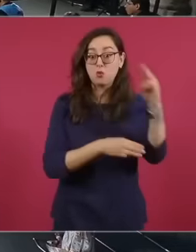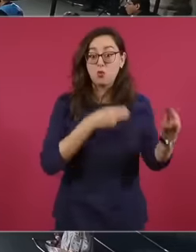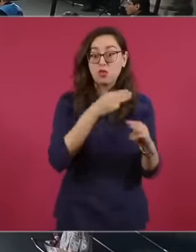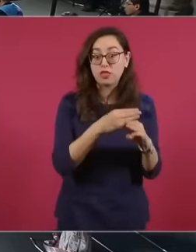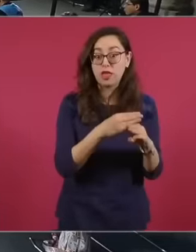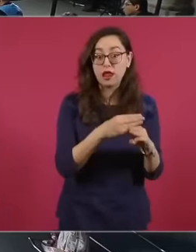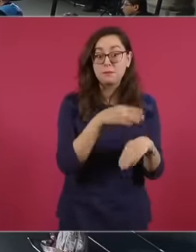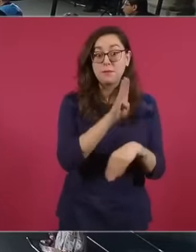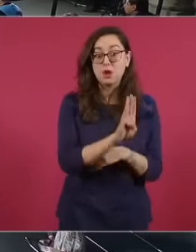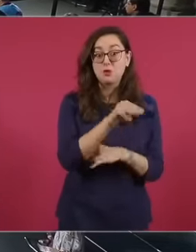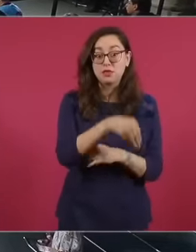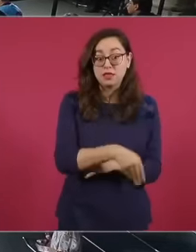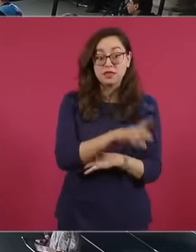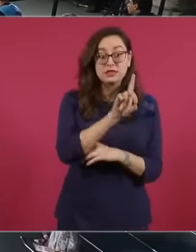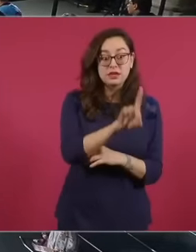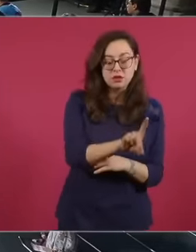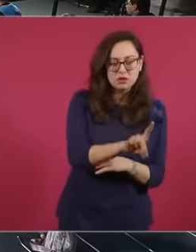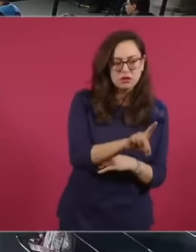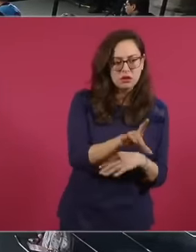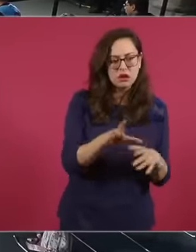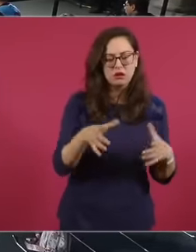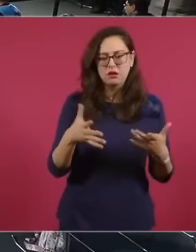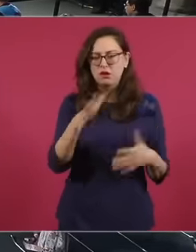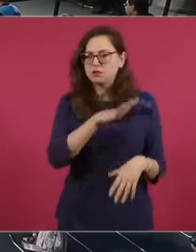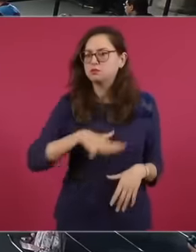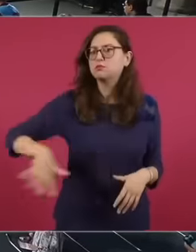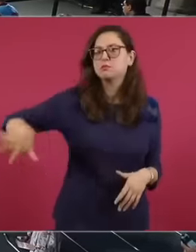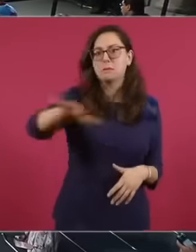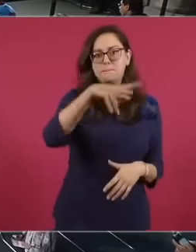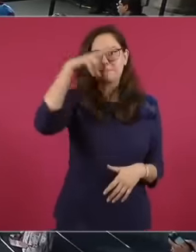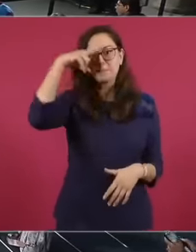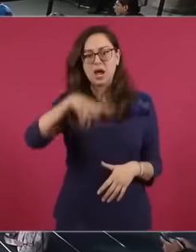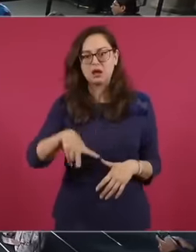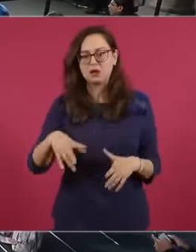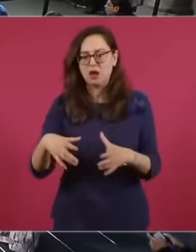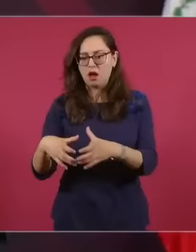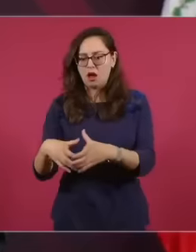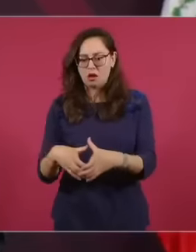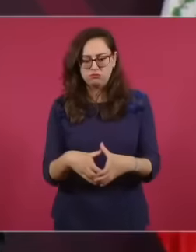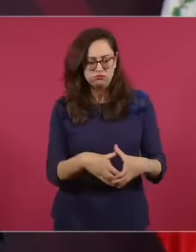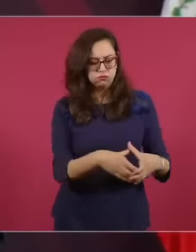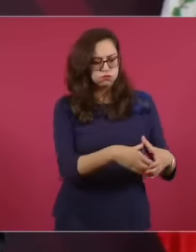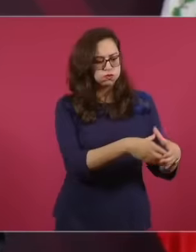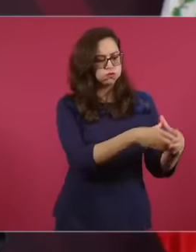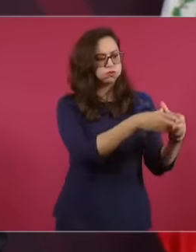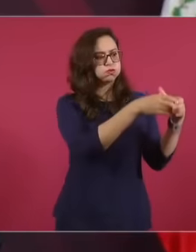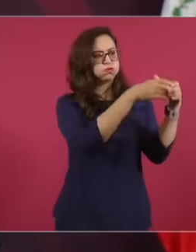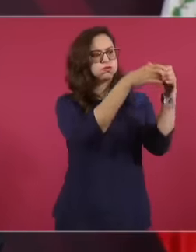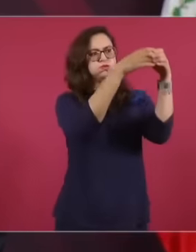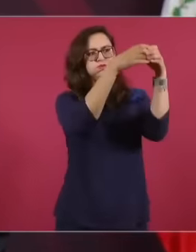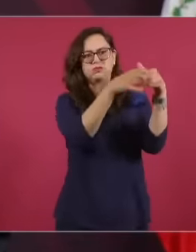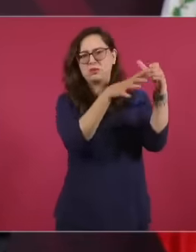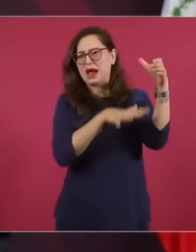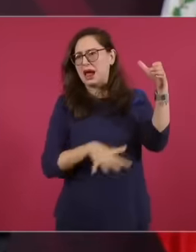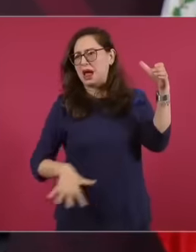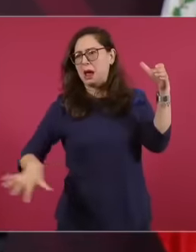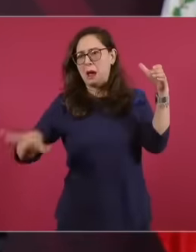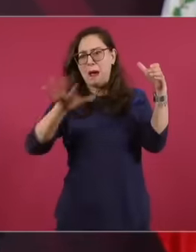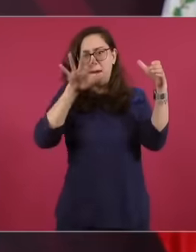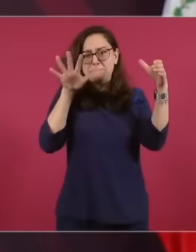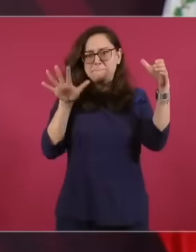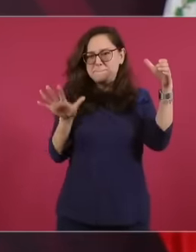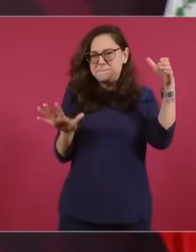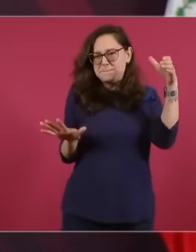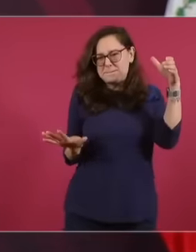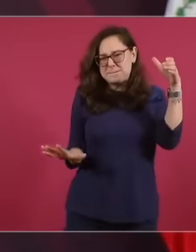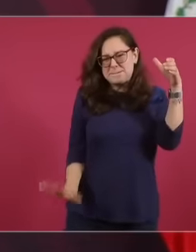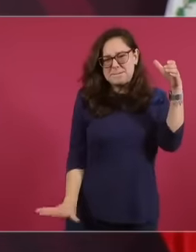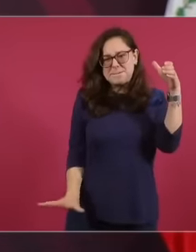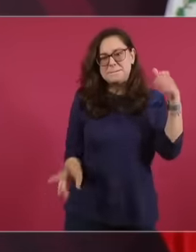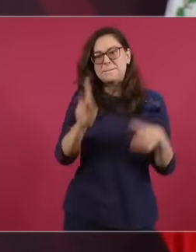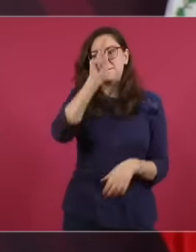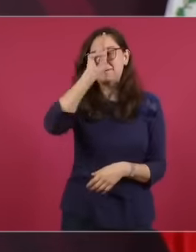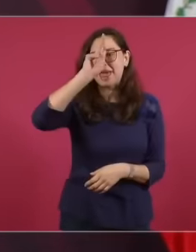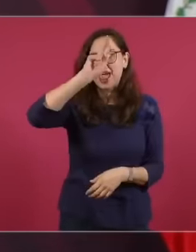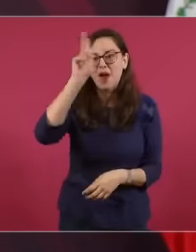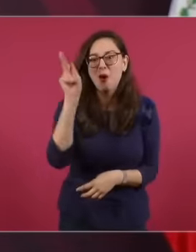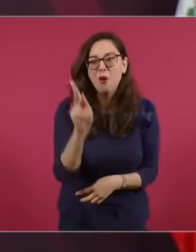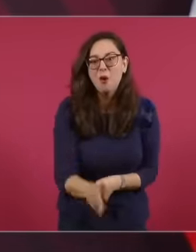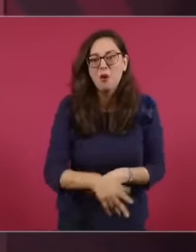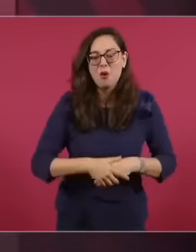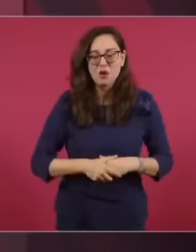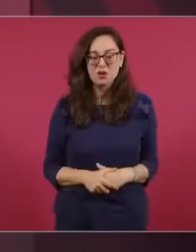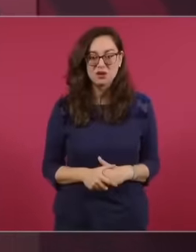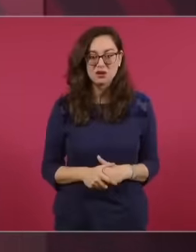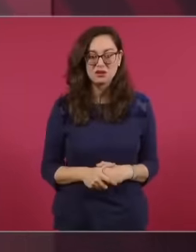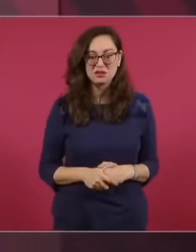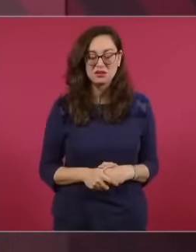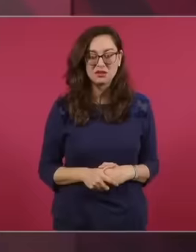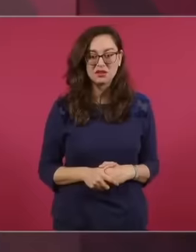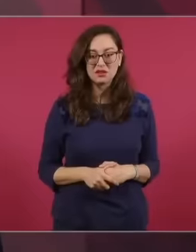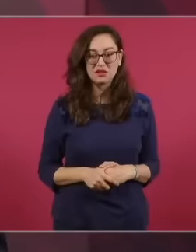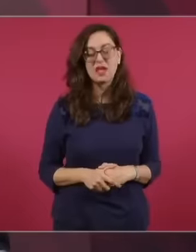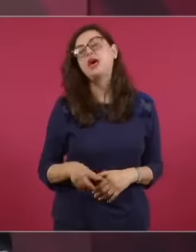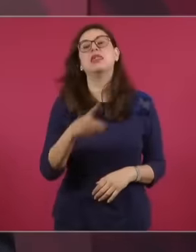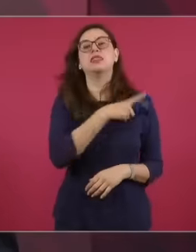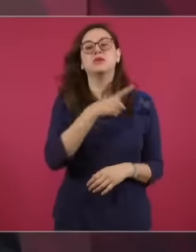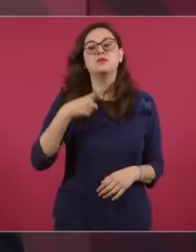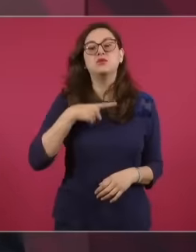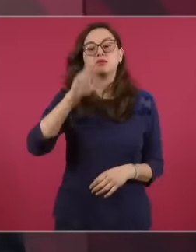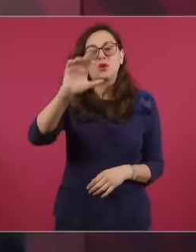economic and social inequality in Mexico. Remember that a little more than 200 years ago, one of the